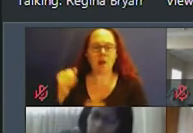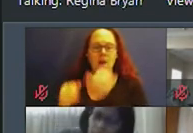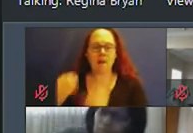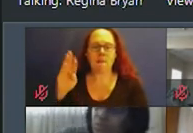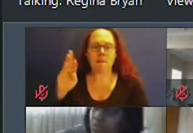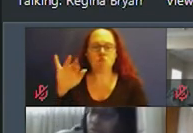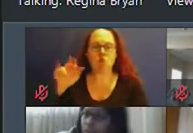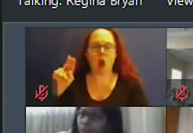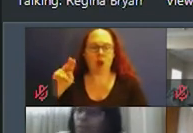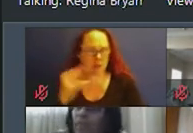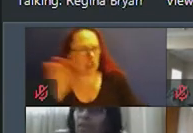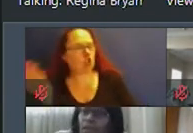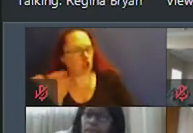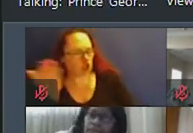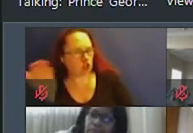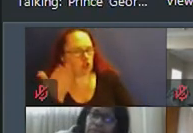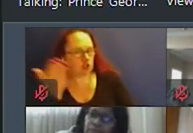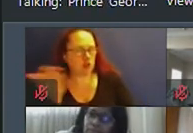Here. Thank you, Scott Wheeler. Present